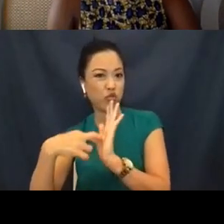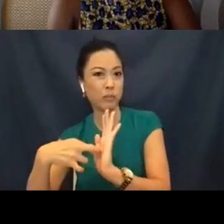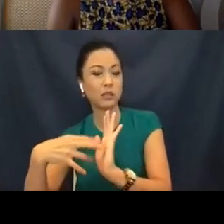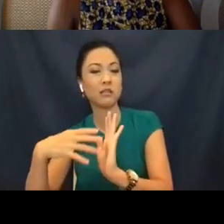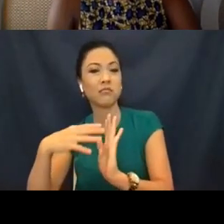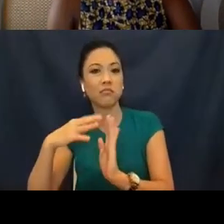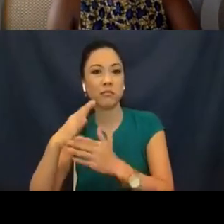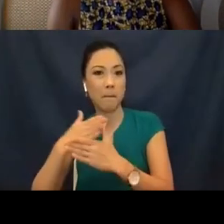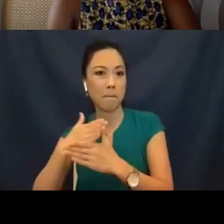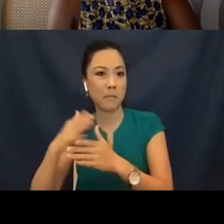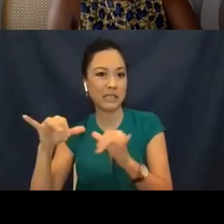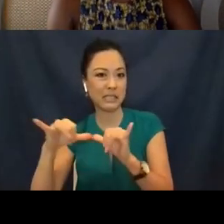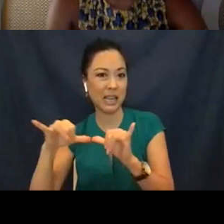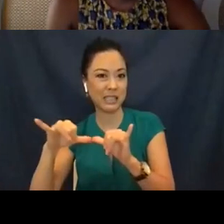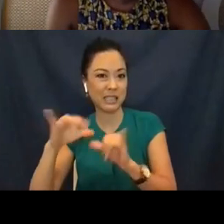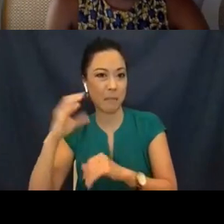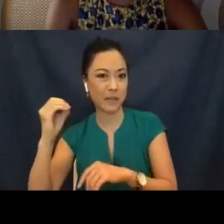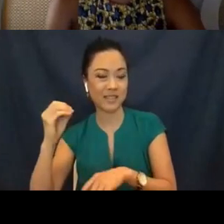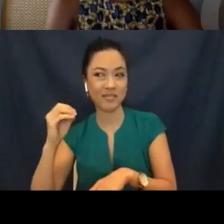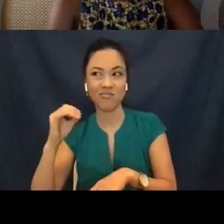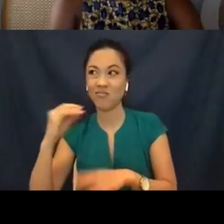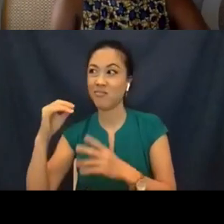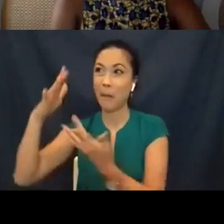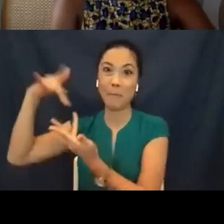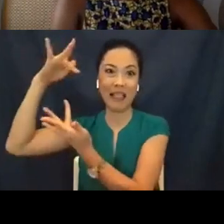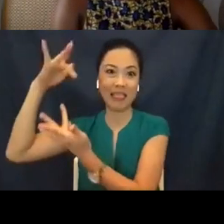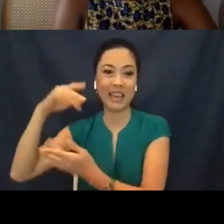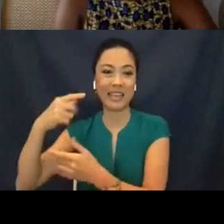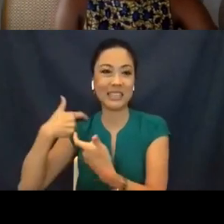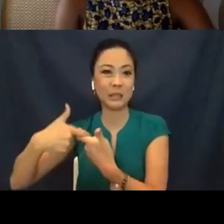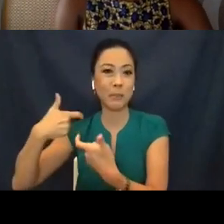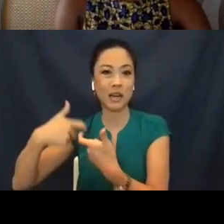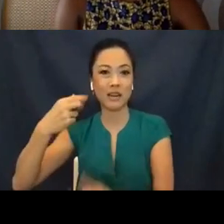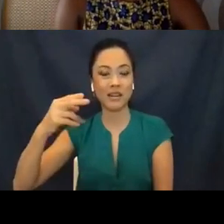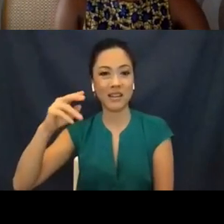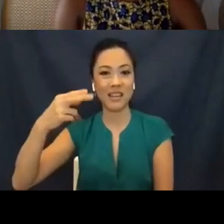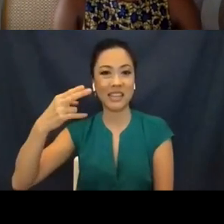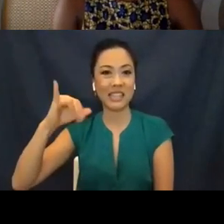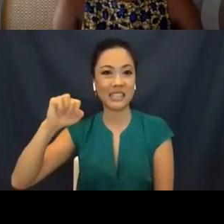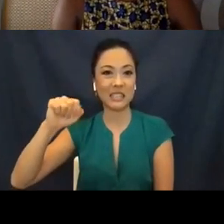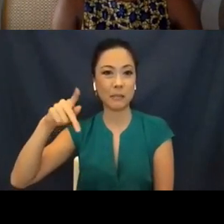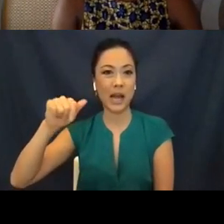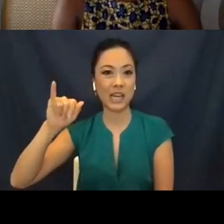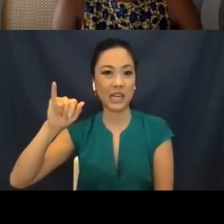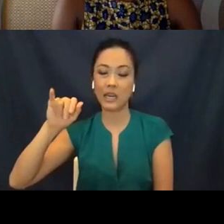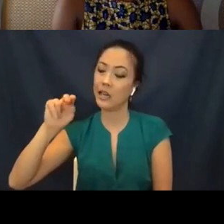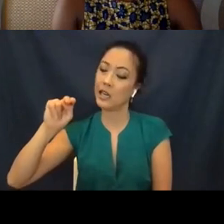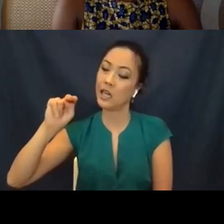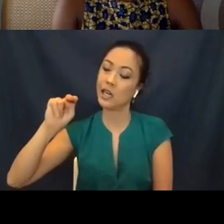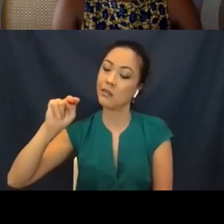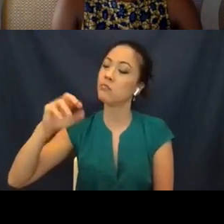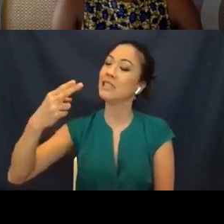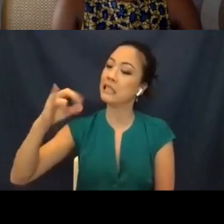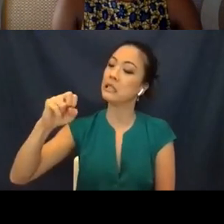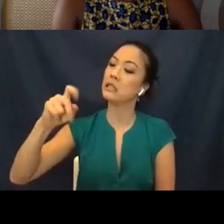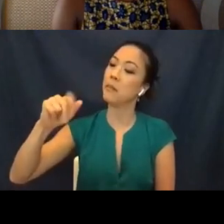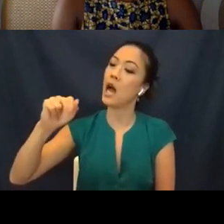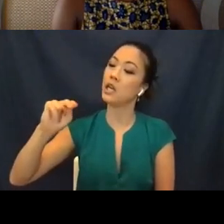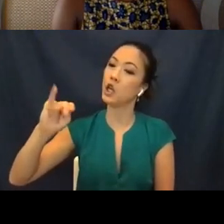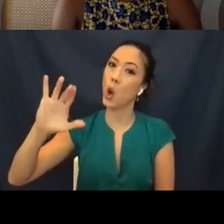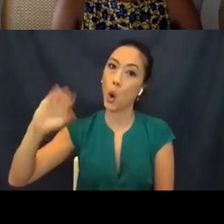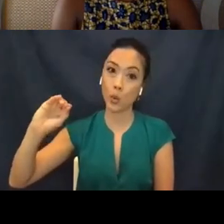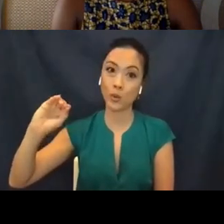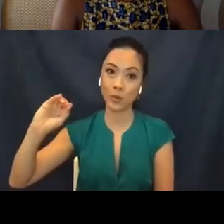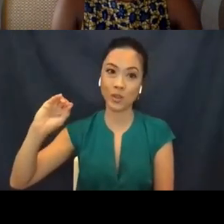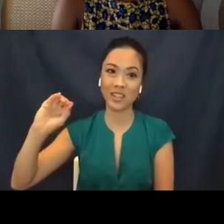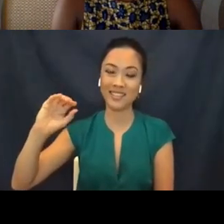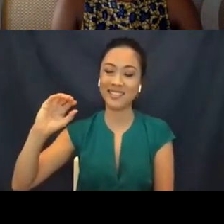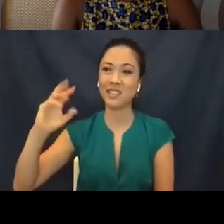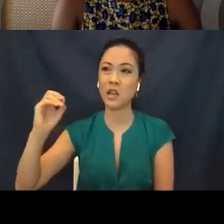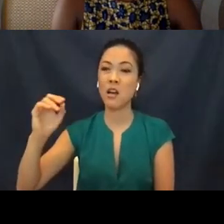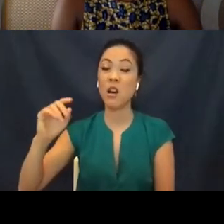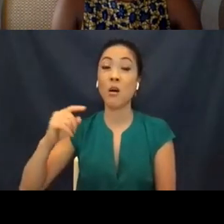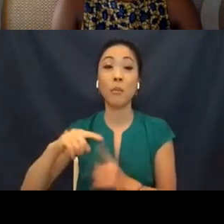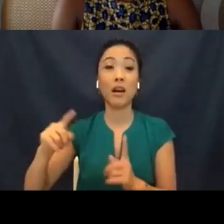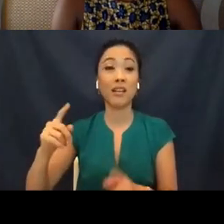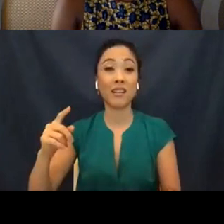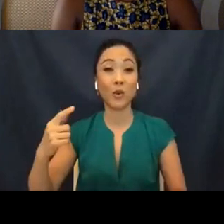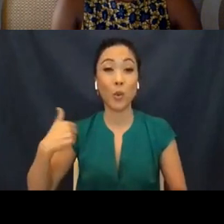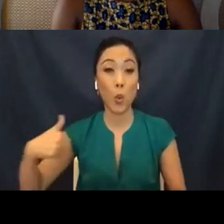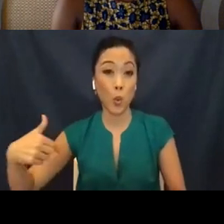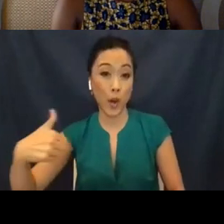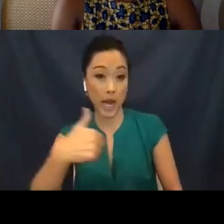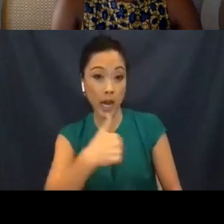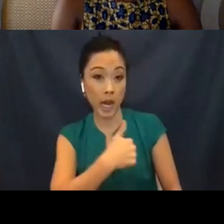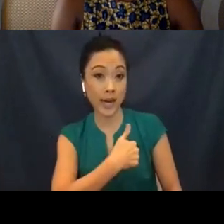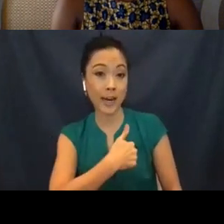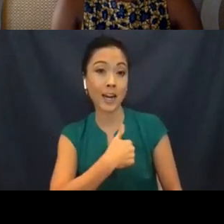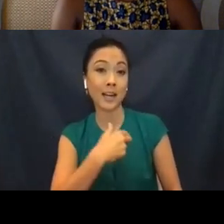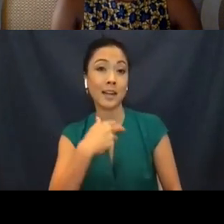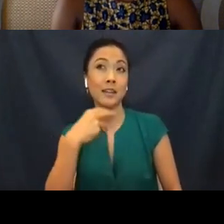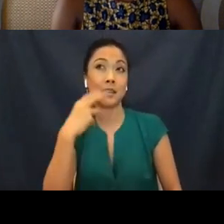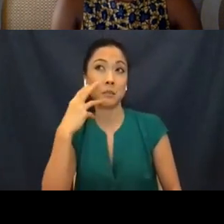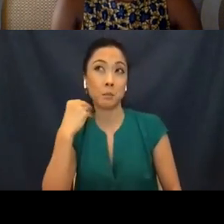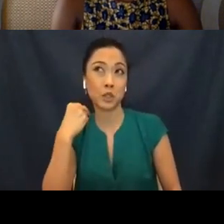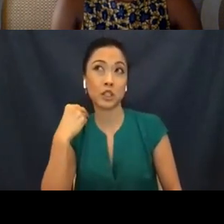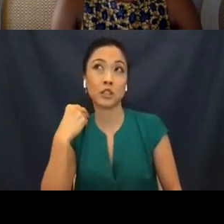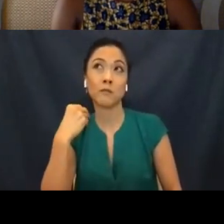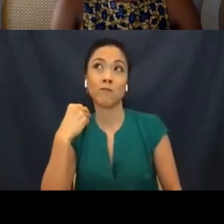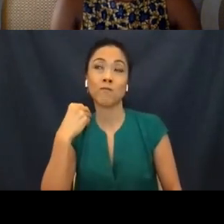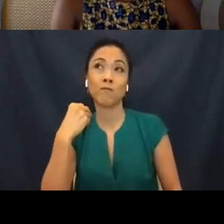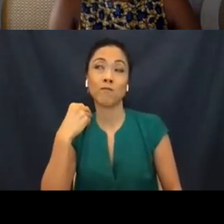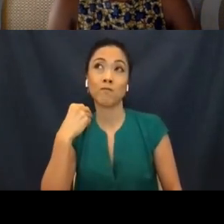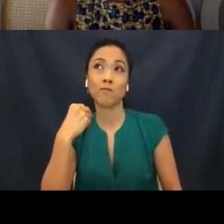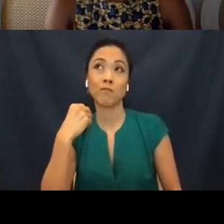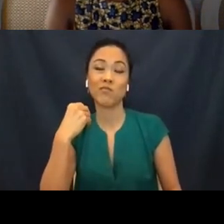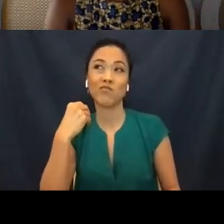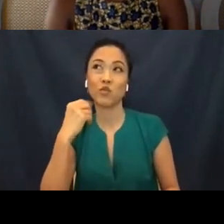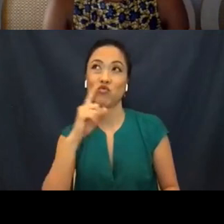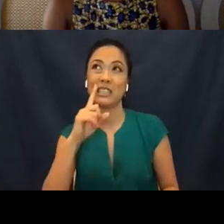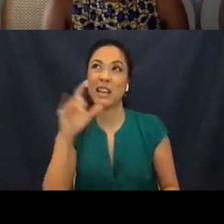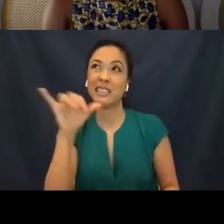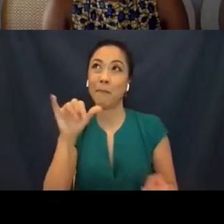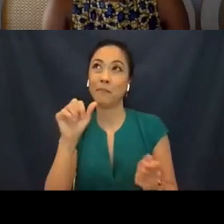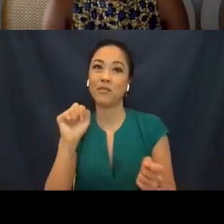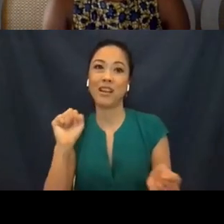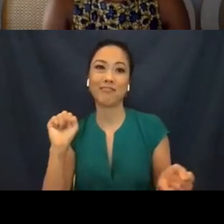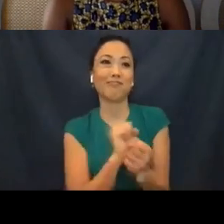Hispanico out there, but we are so handcuffed to the income. What we're ultimately asking